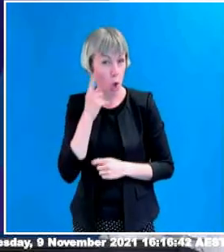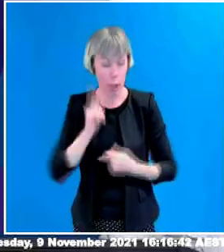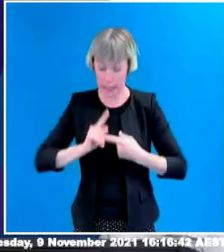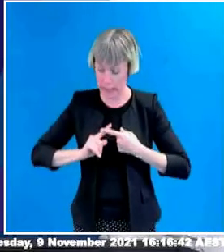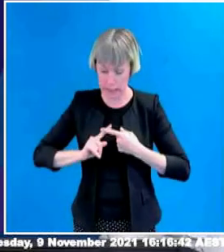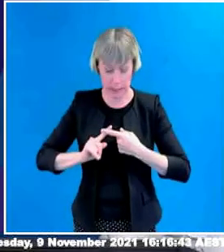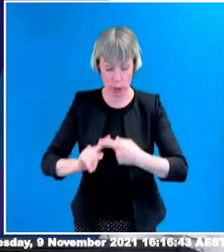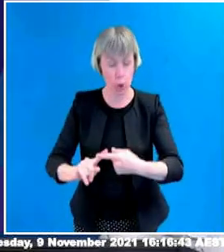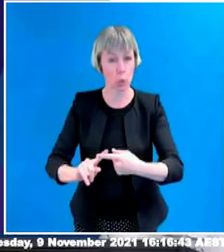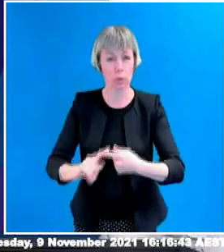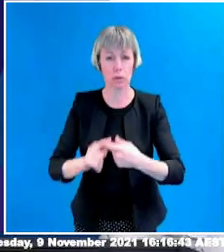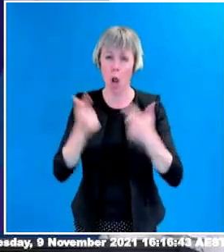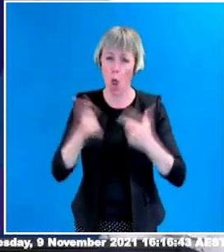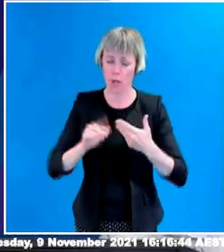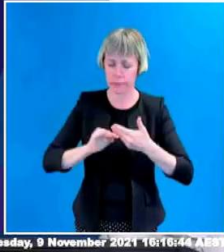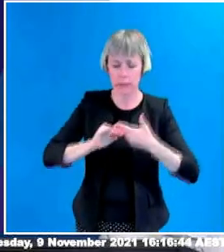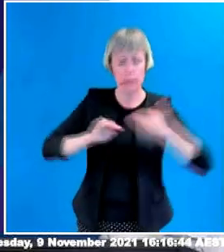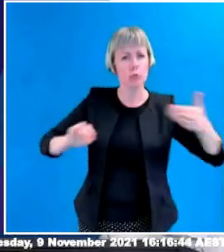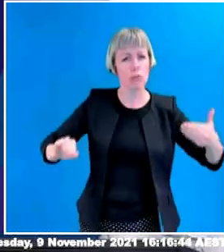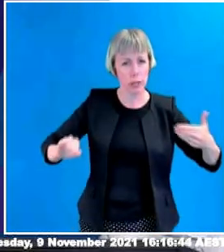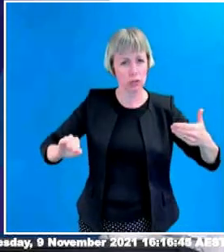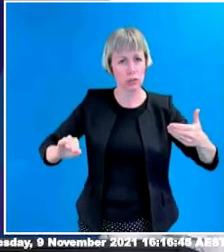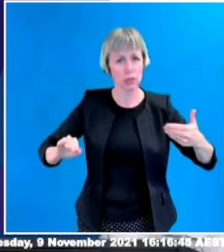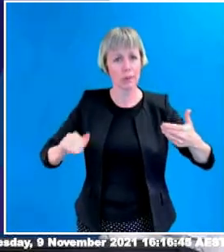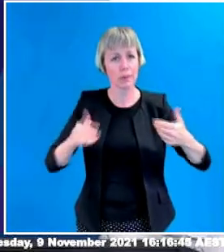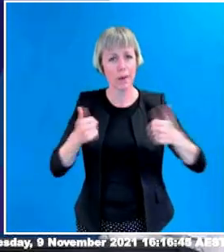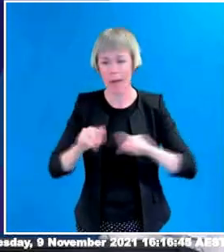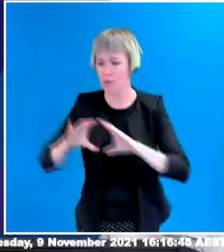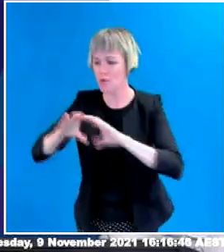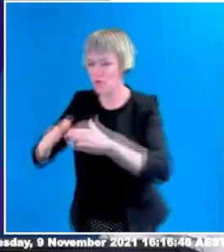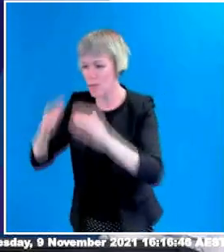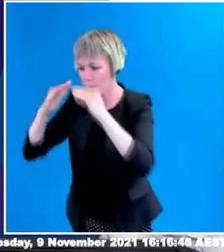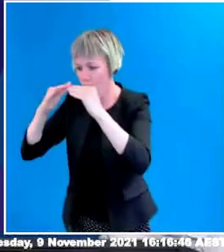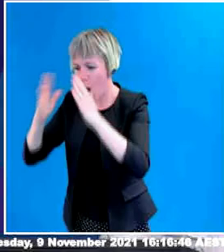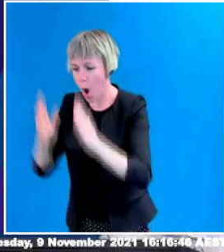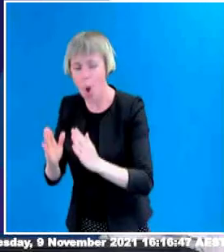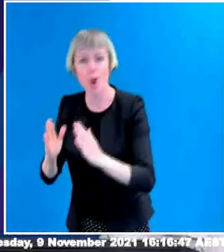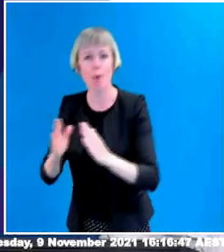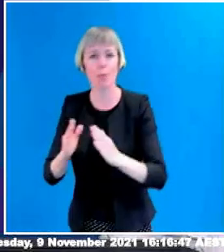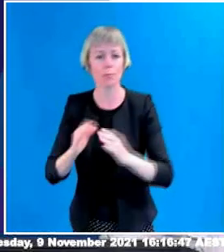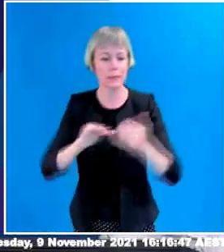So how does Australia reconcile those two things?